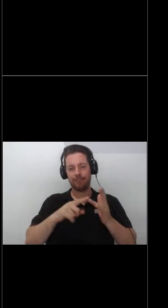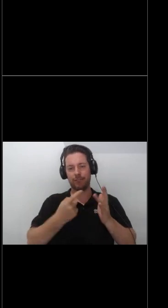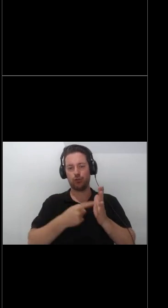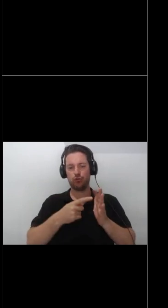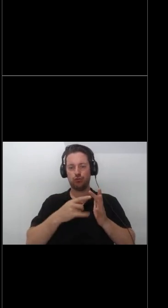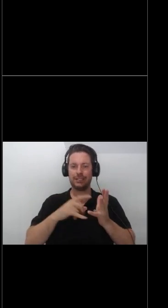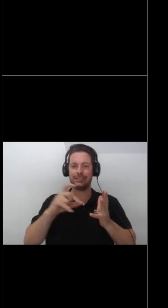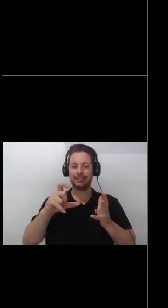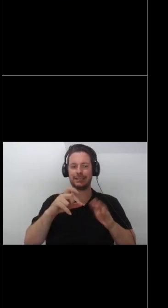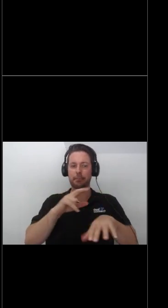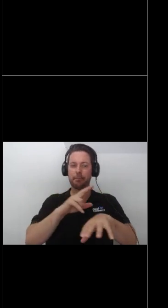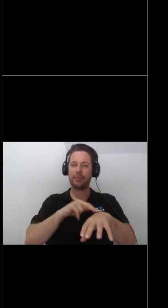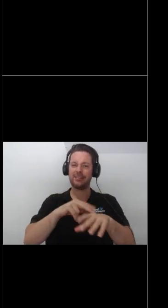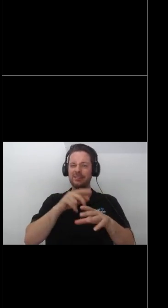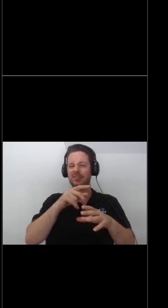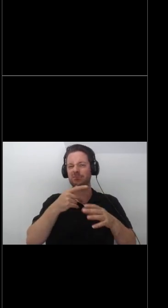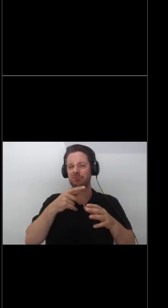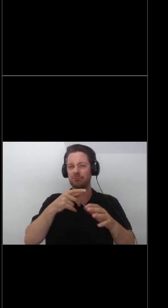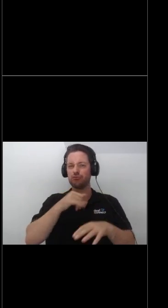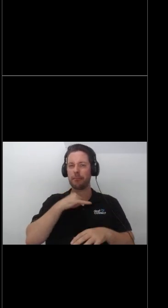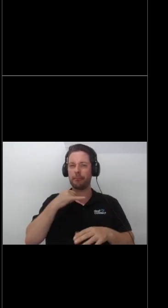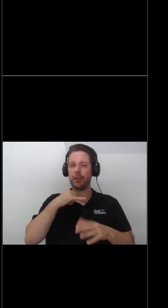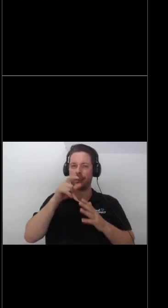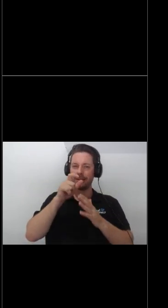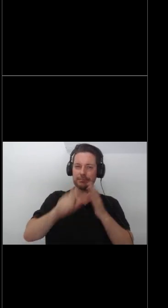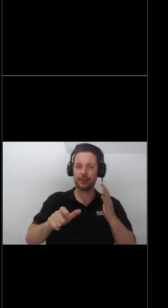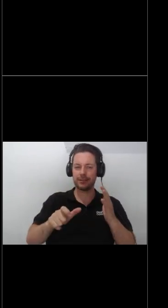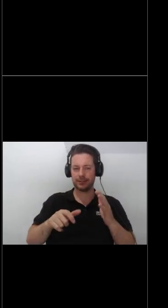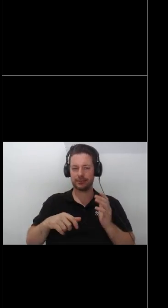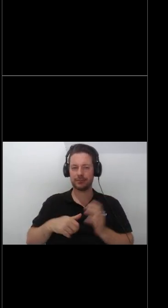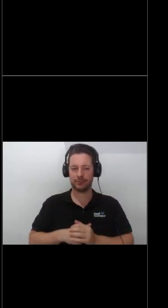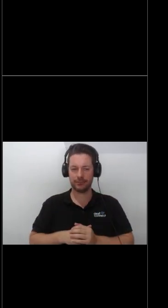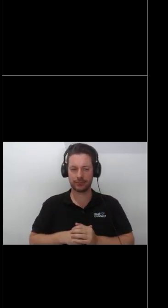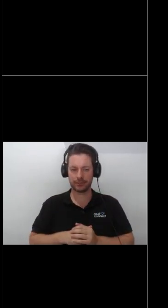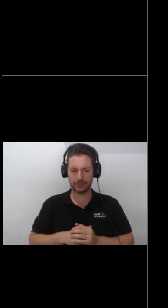And finally, tribunal hearings can be initiated by the tribunal themselves.